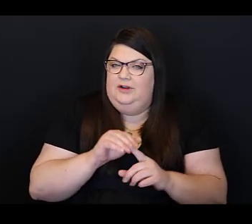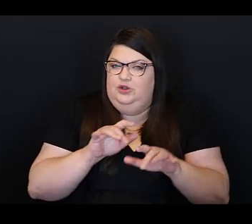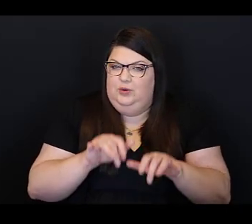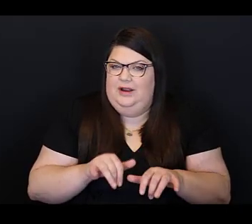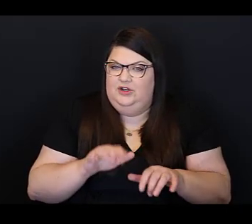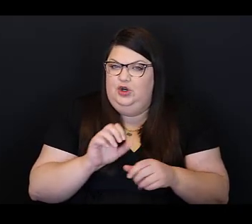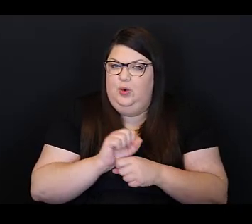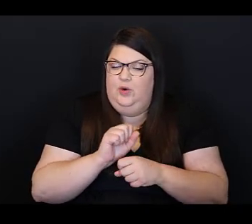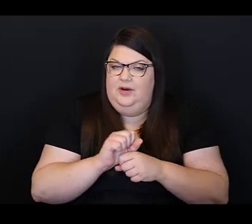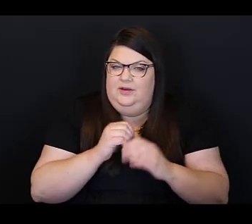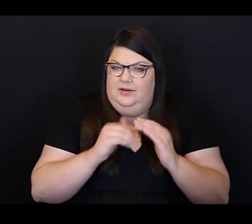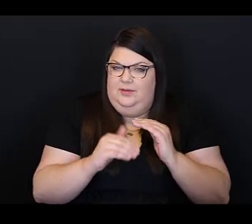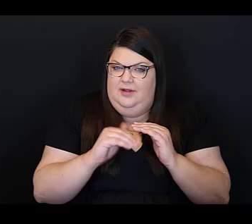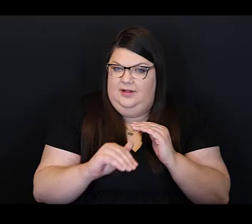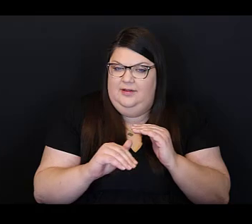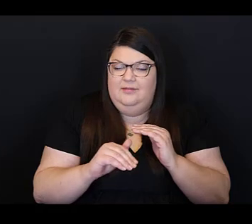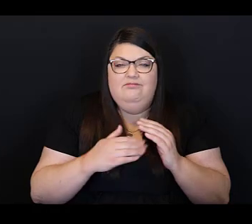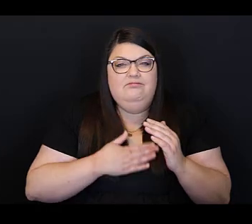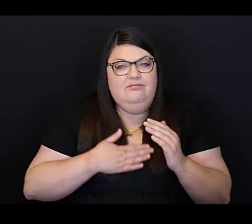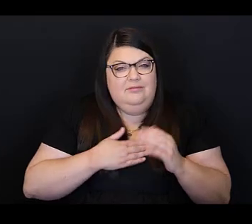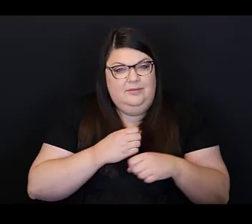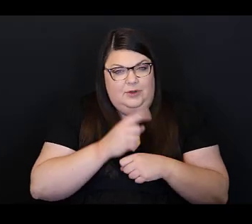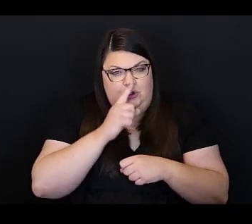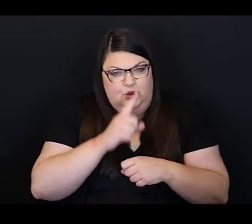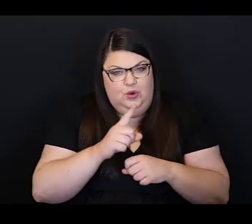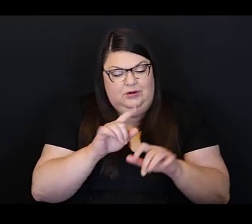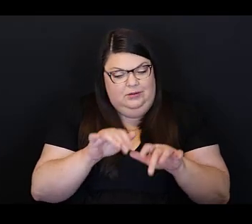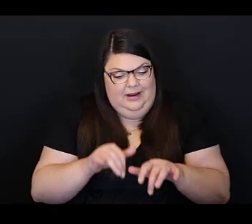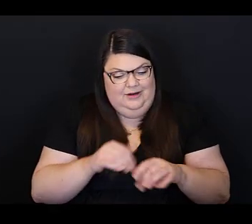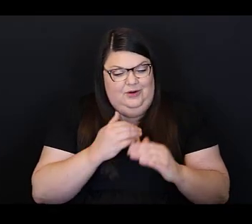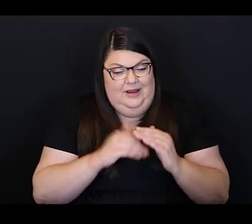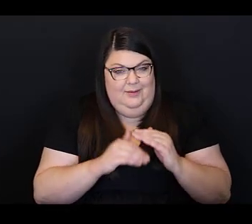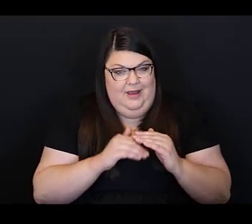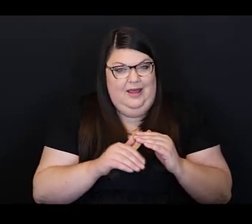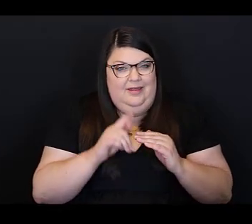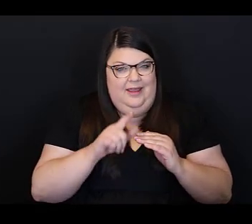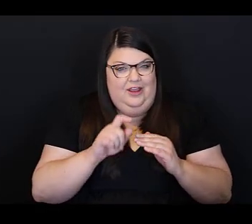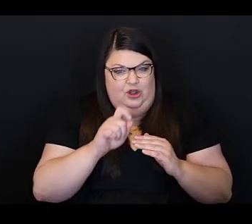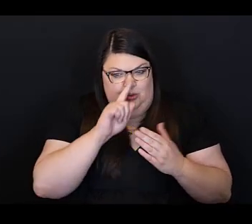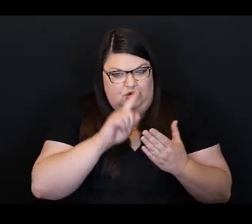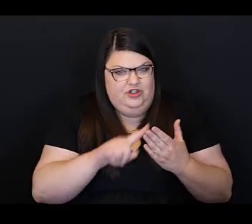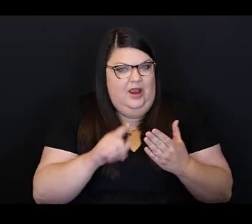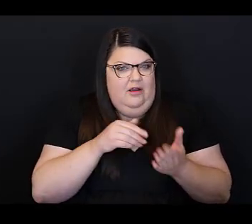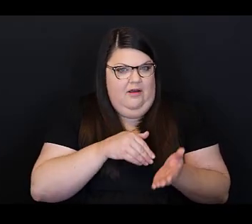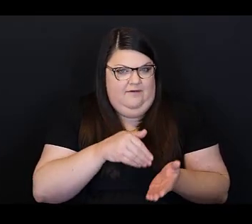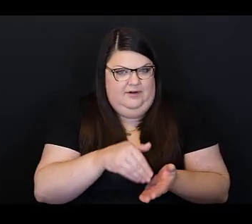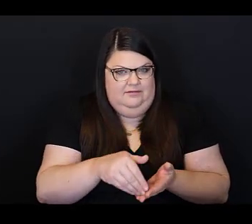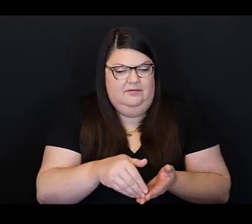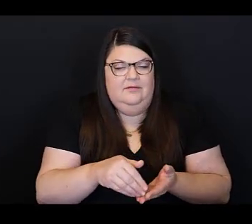enter your work email address. Please be sure to enter an email address that you check regularly,